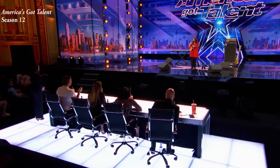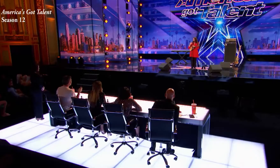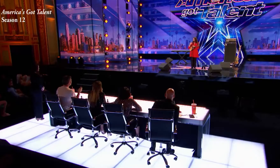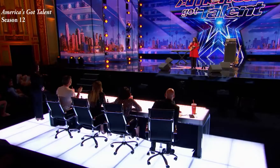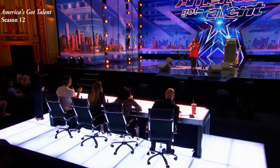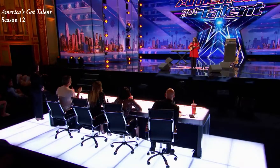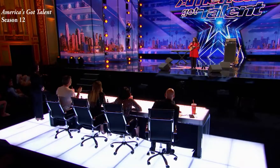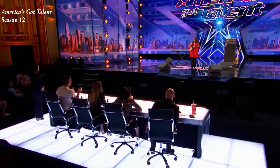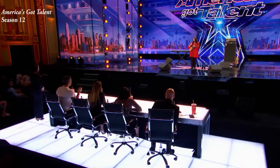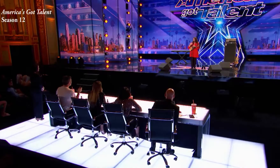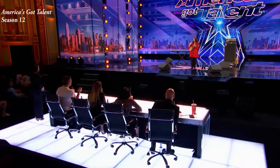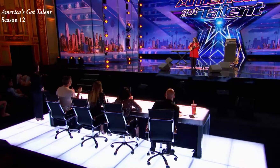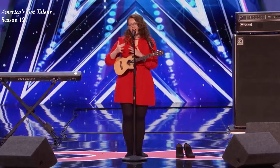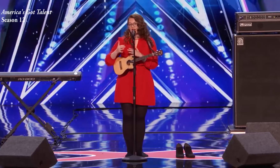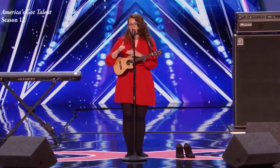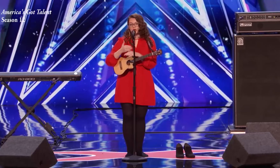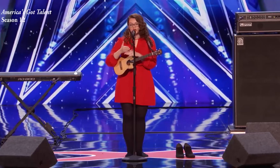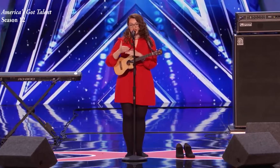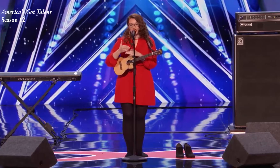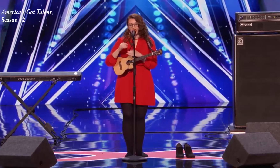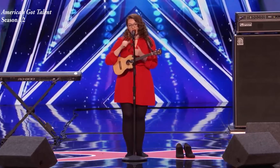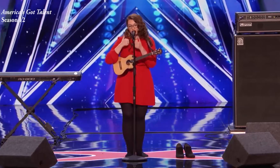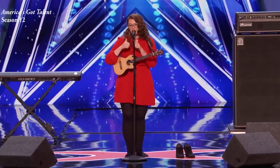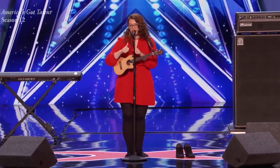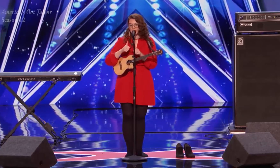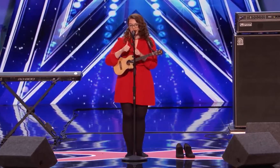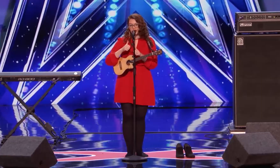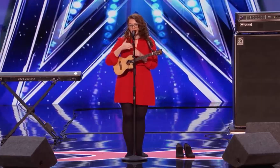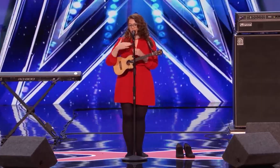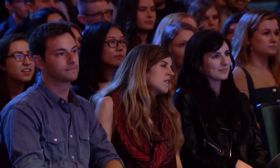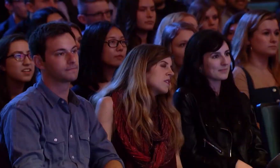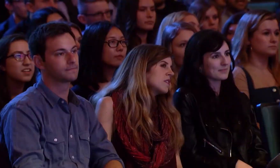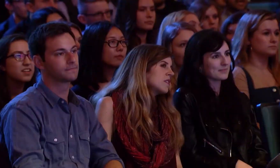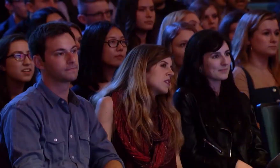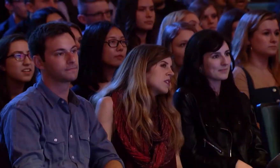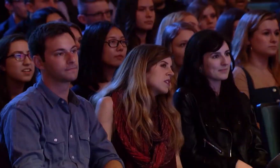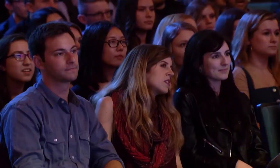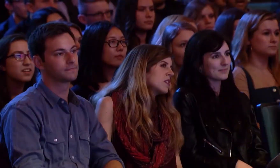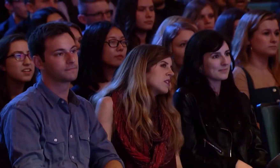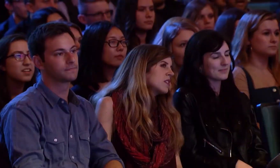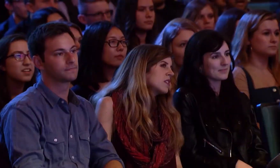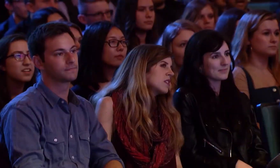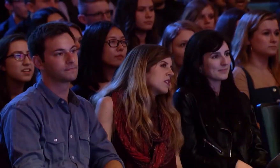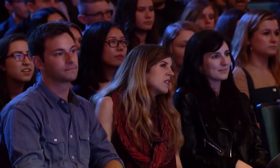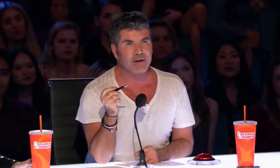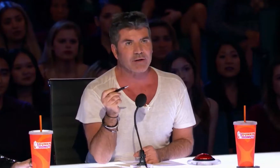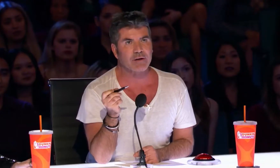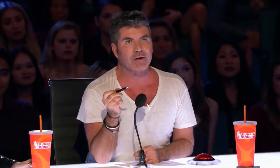was four. So I left music after I lost my hearing and then figured out how to get